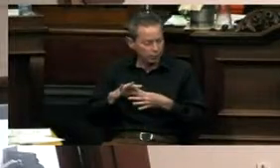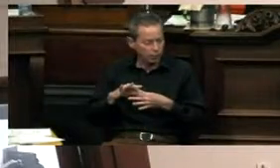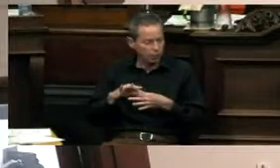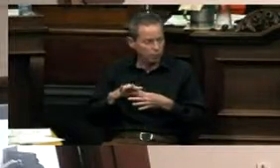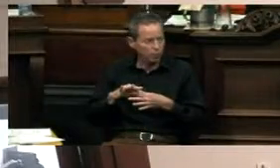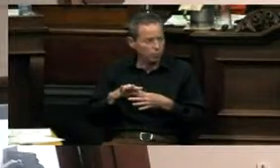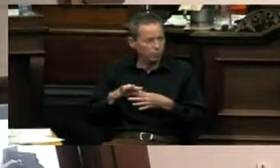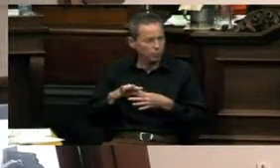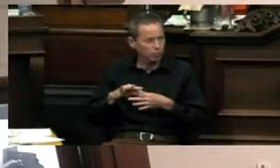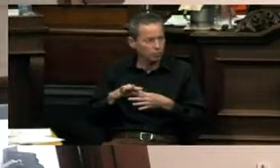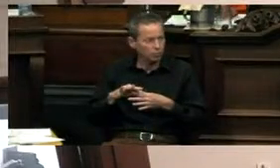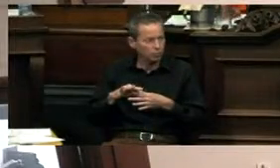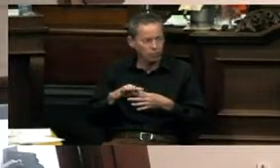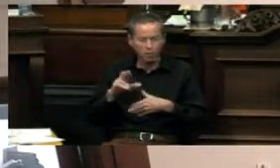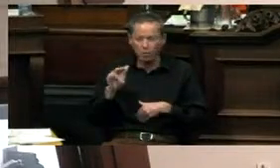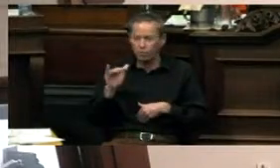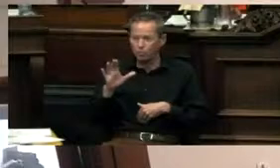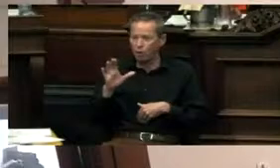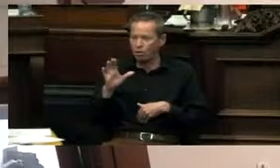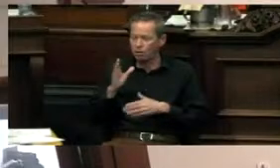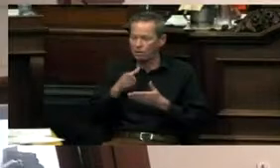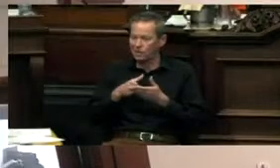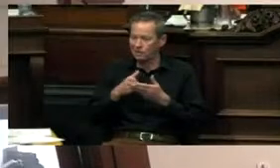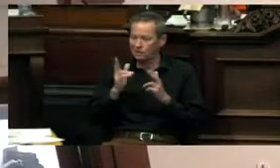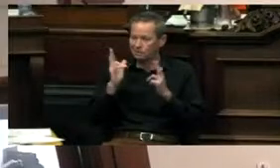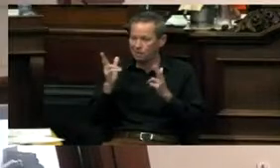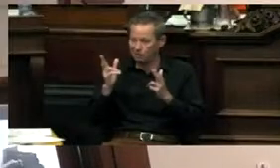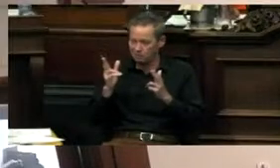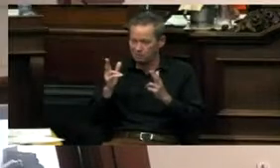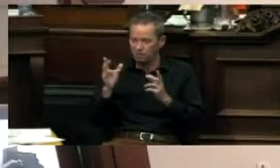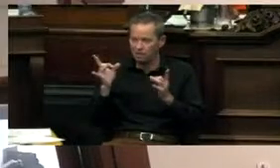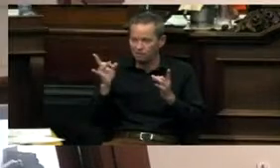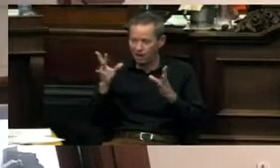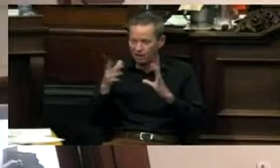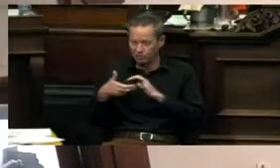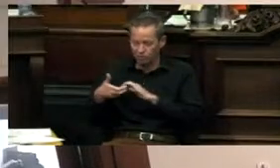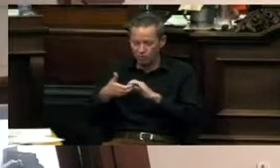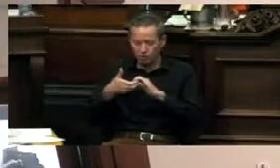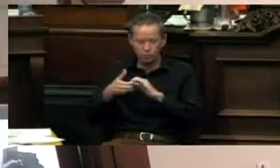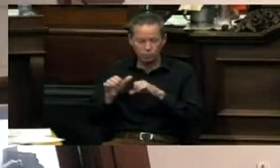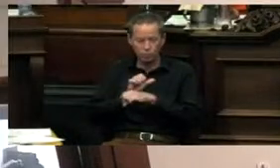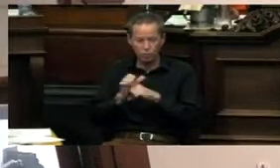recent success that we've had